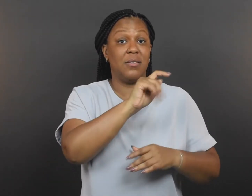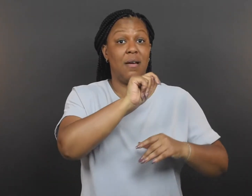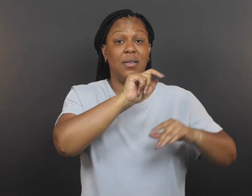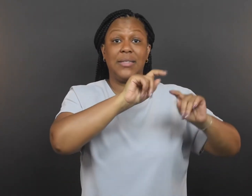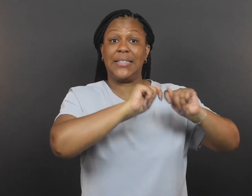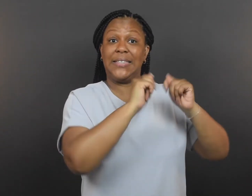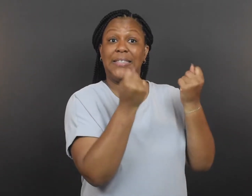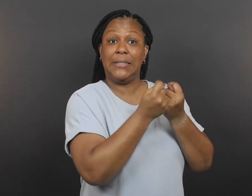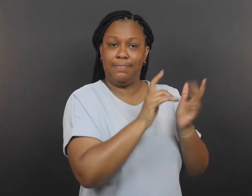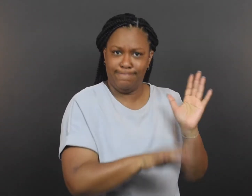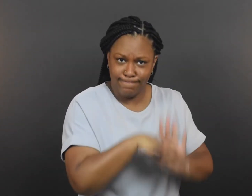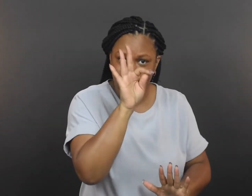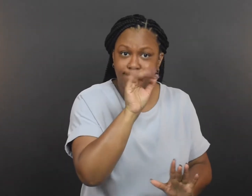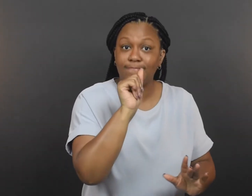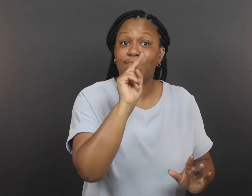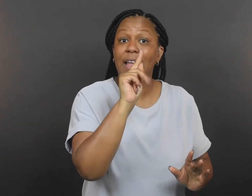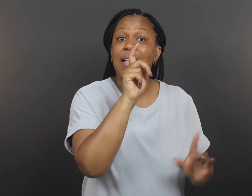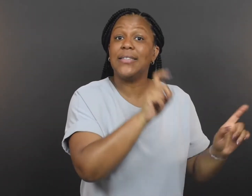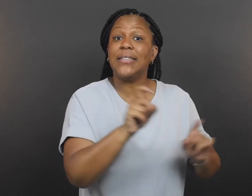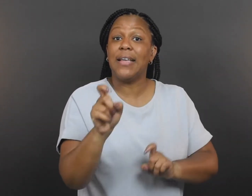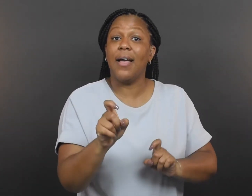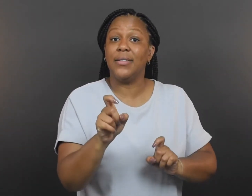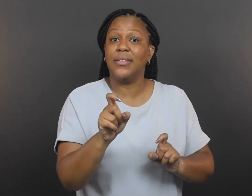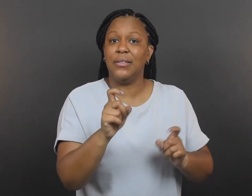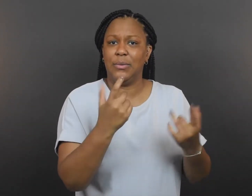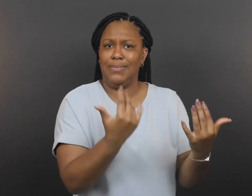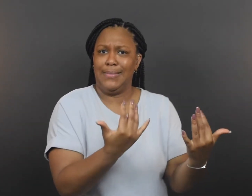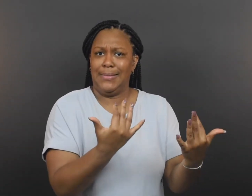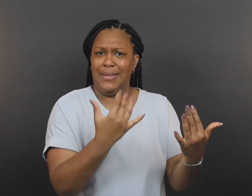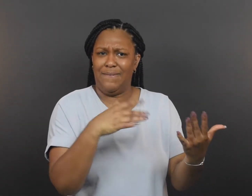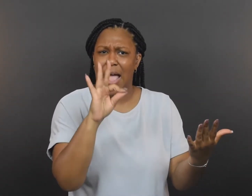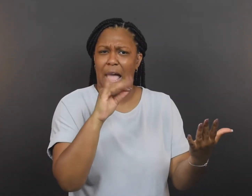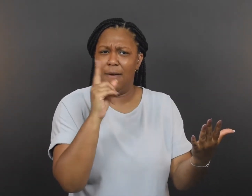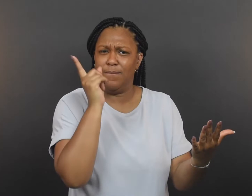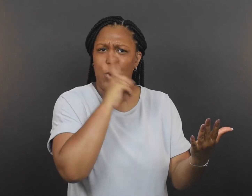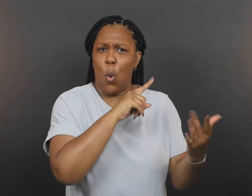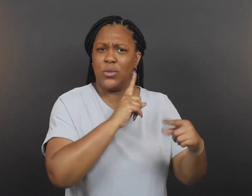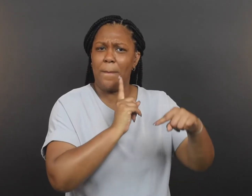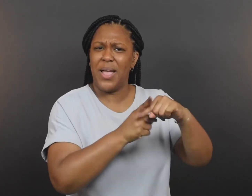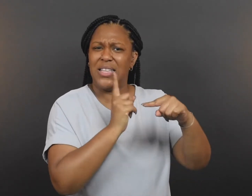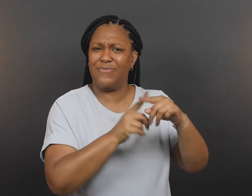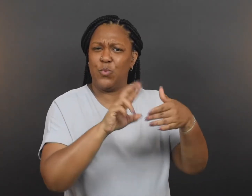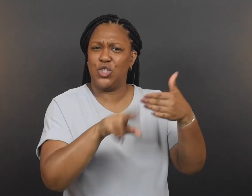Jessica’s team discovered that the antigen test yielded few false-positive results,